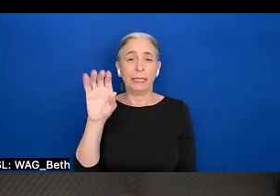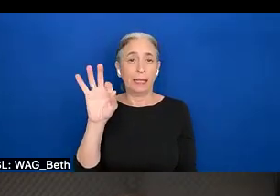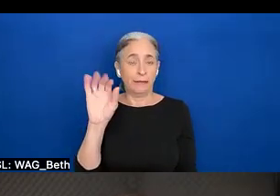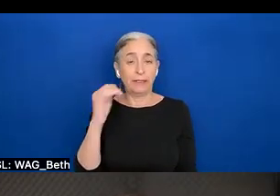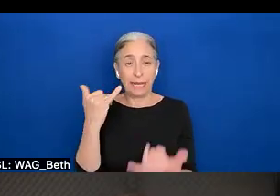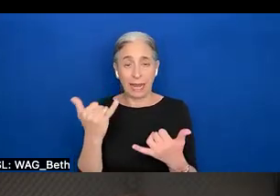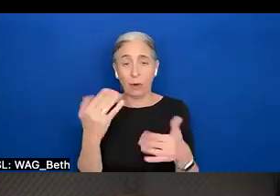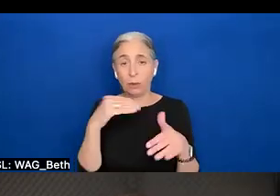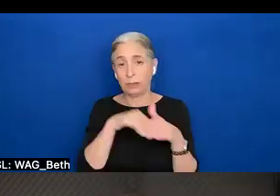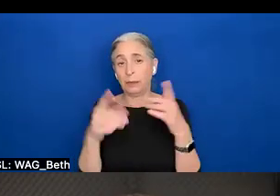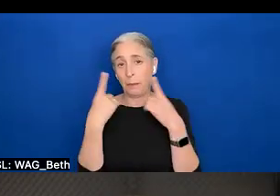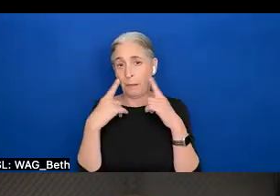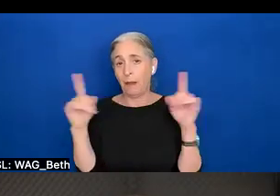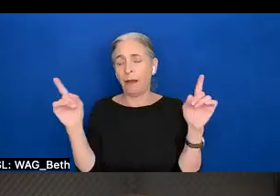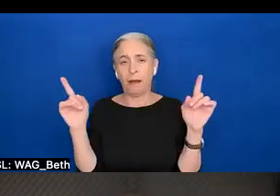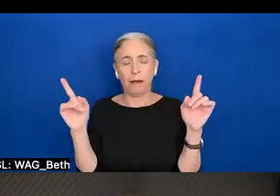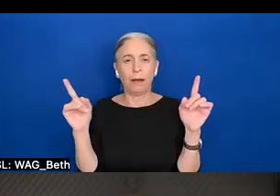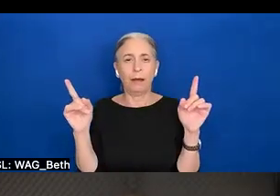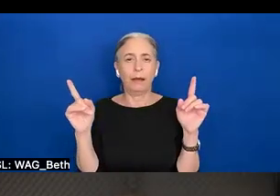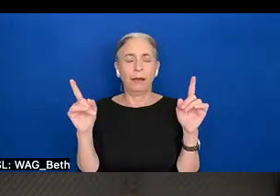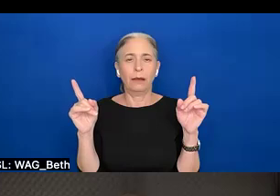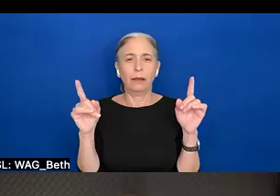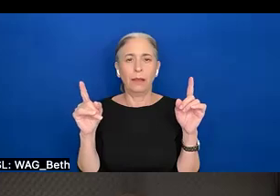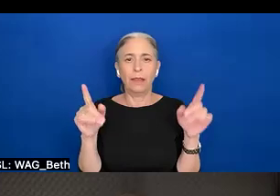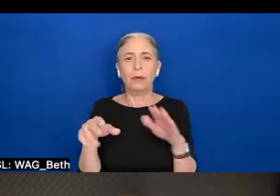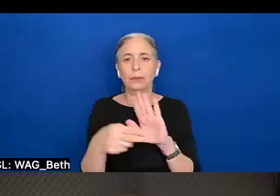And there is a tag structure in the PDF.